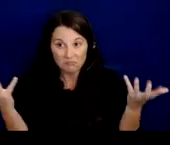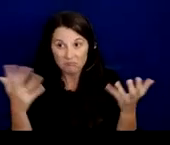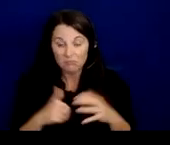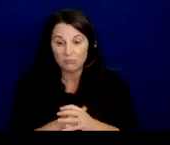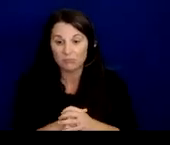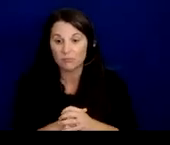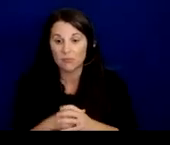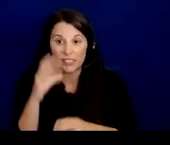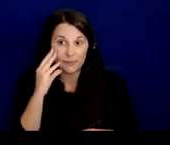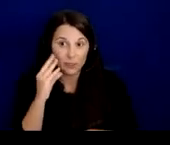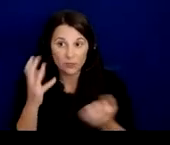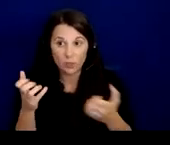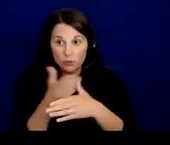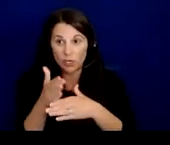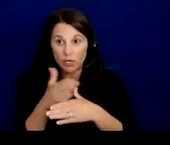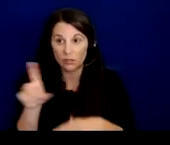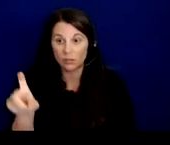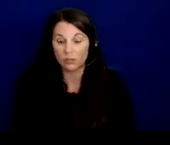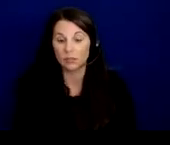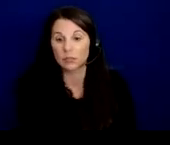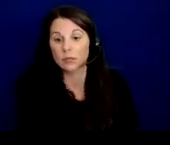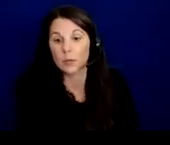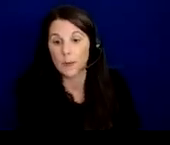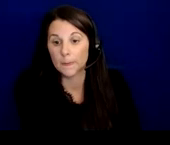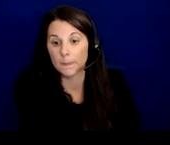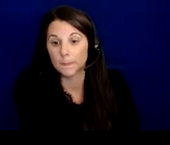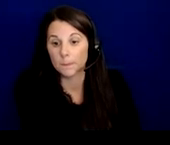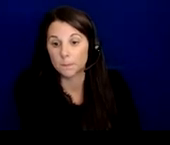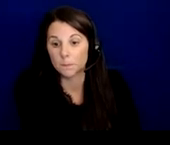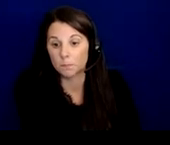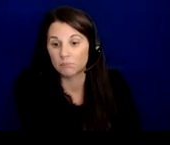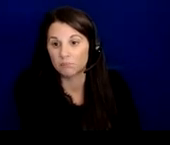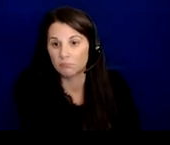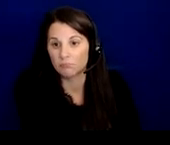experiences with service learning? Just go ahead and unmute yourself. I don't know.